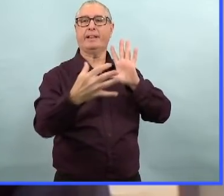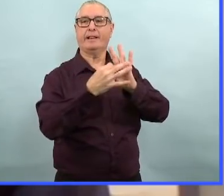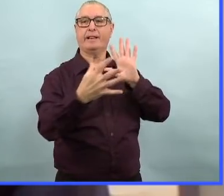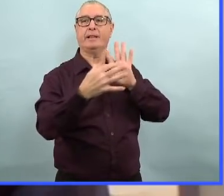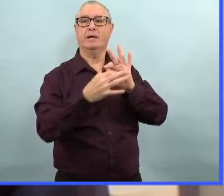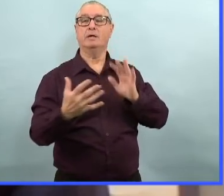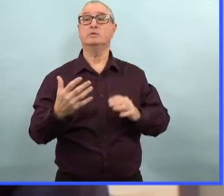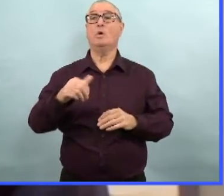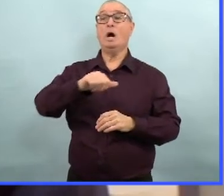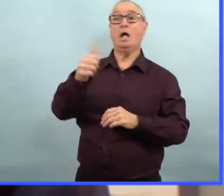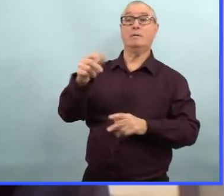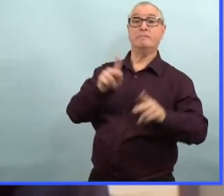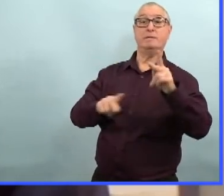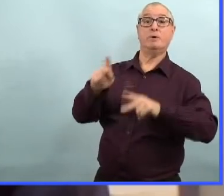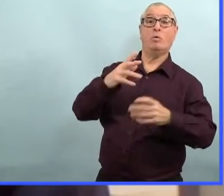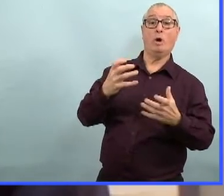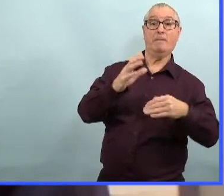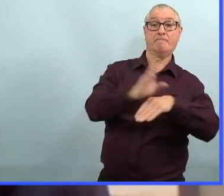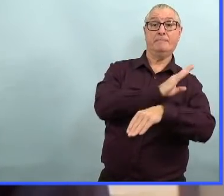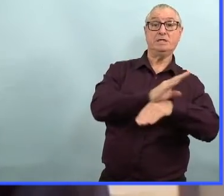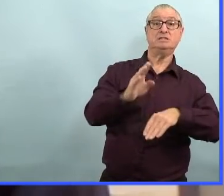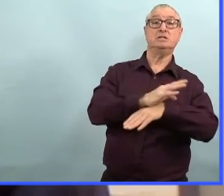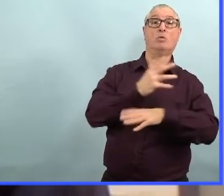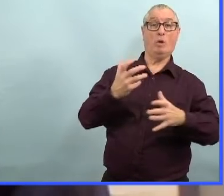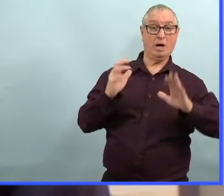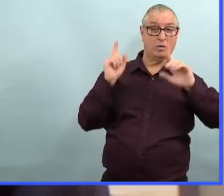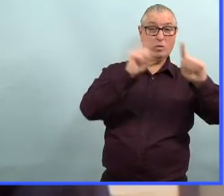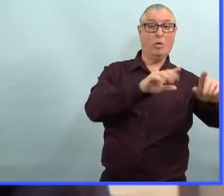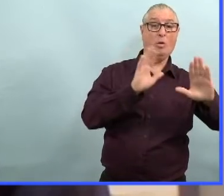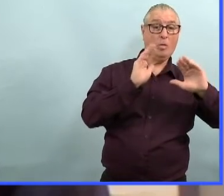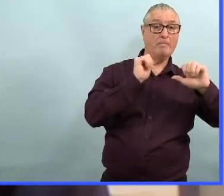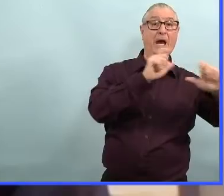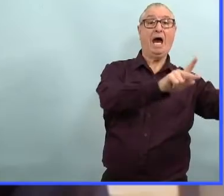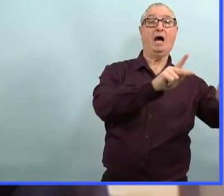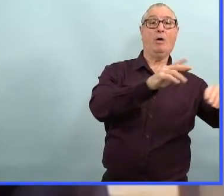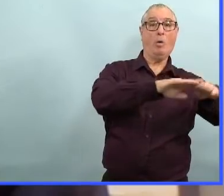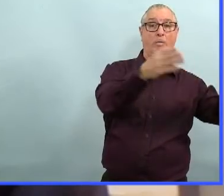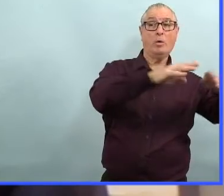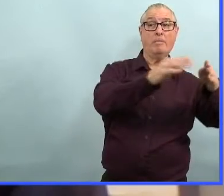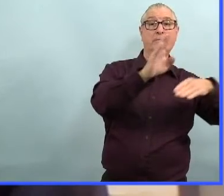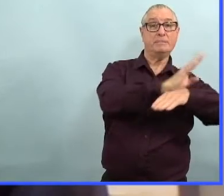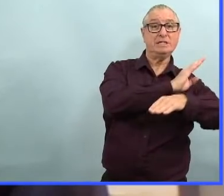advice um from any sector saying this is what what you should do right so we we have to take a lot of